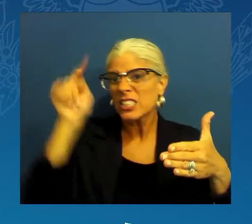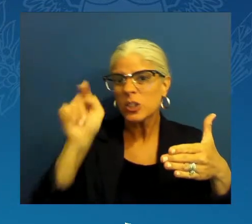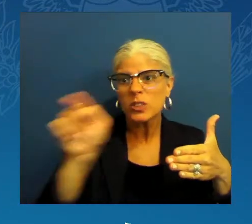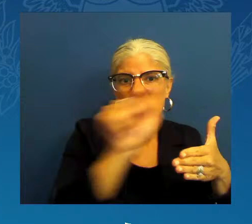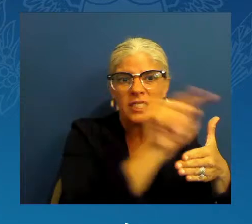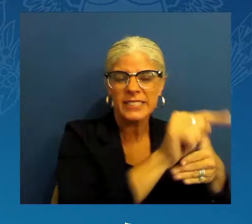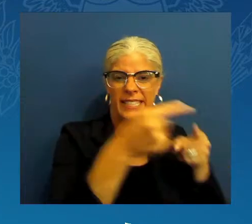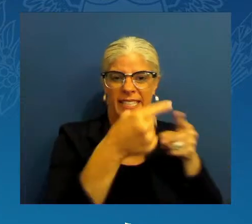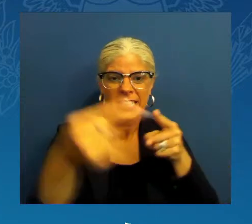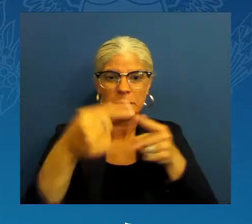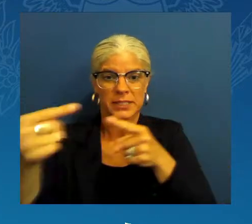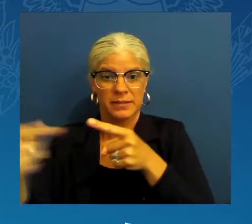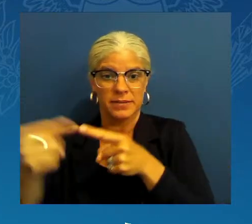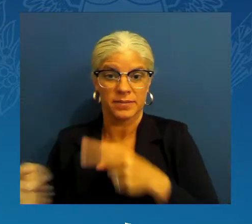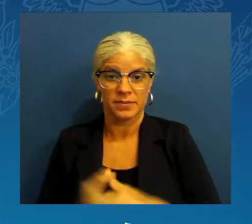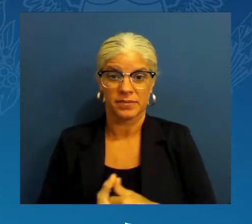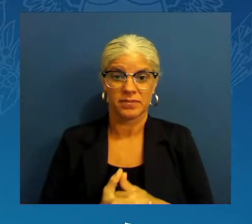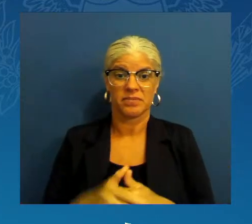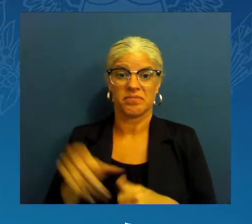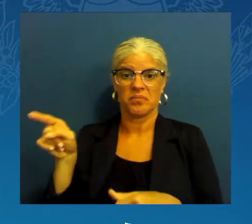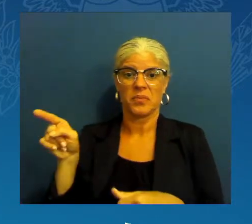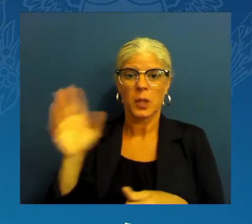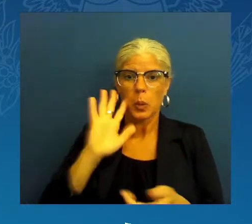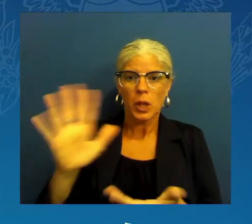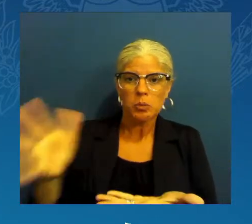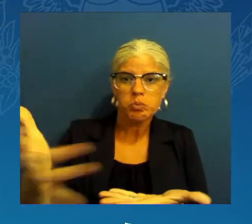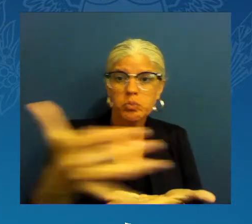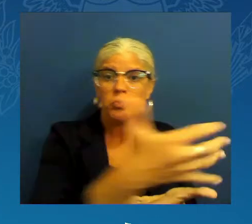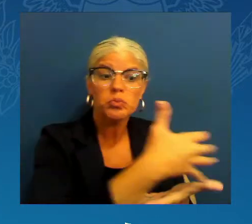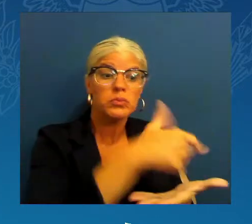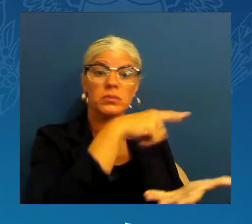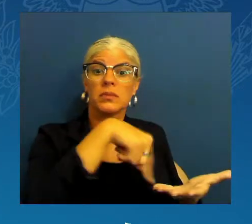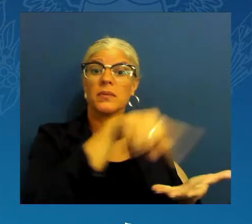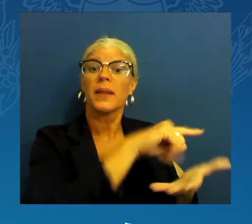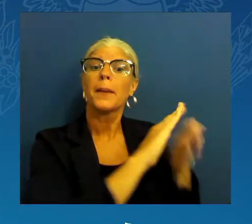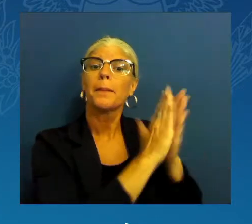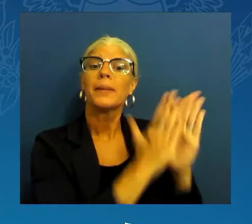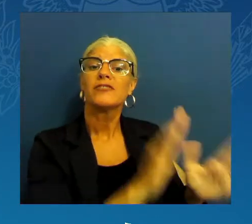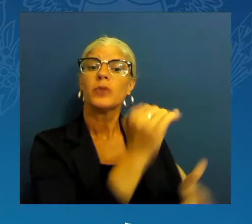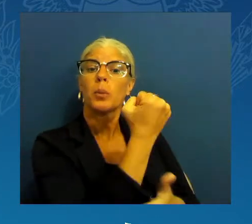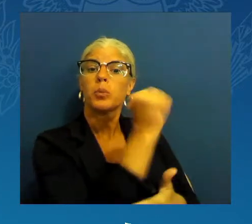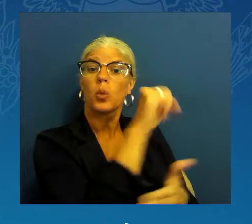and even, quote, "terminate" the United States Constitution.